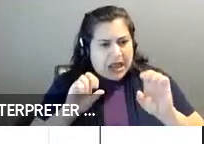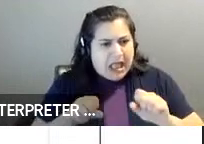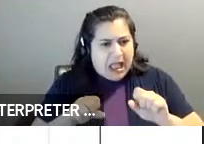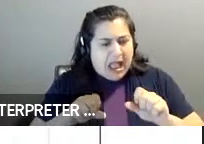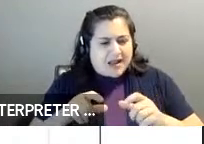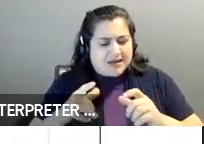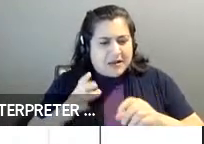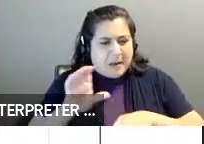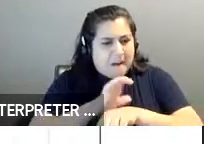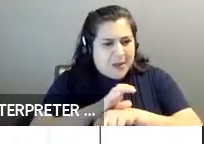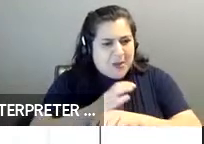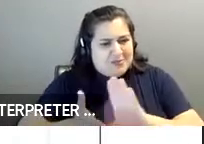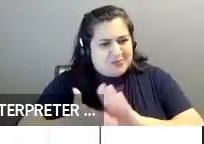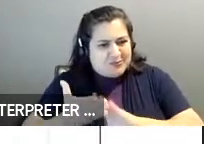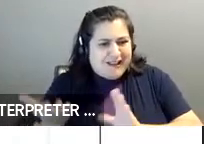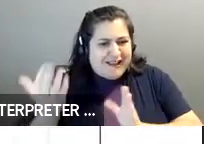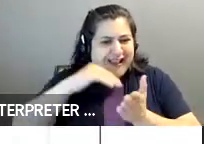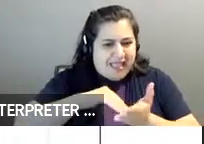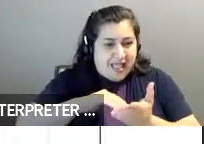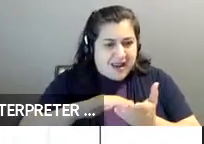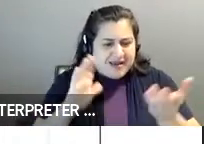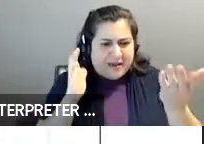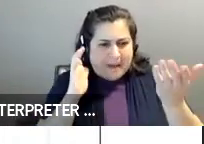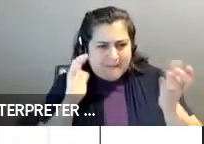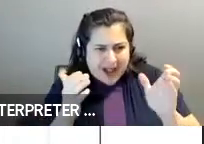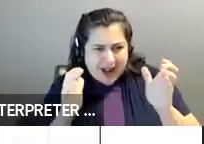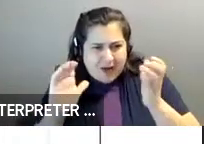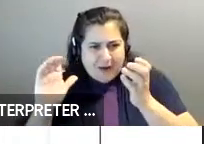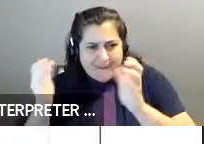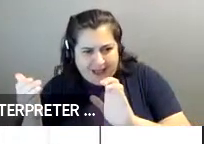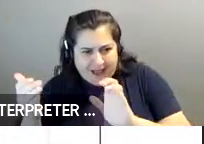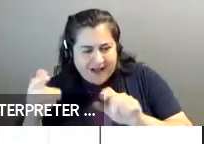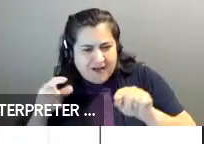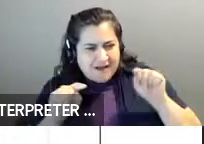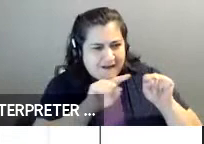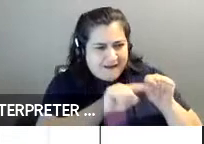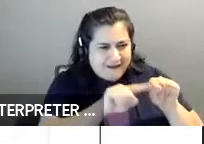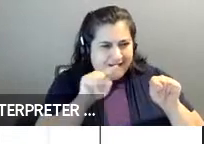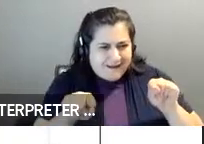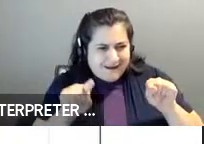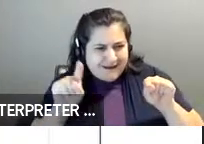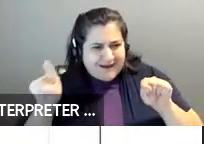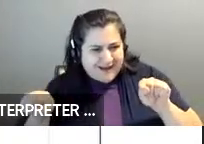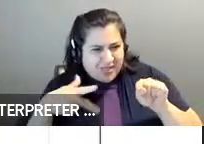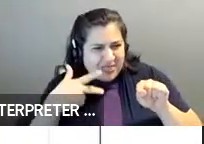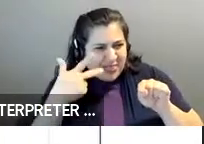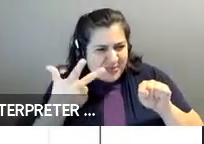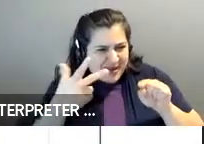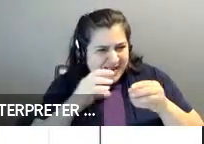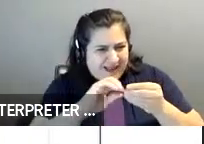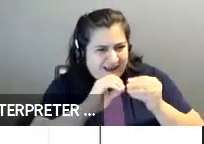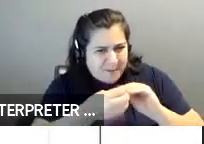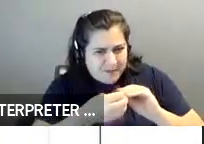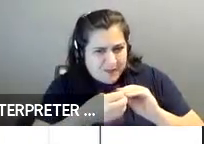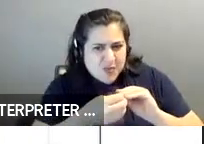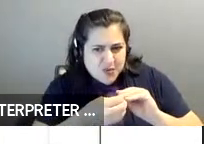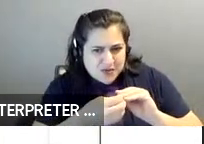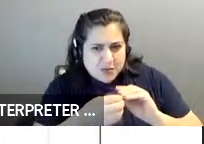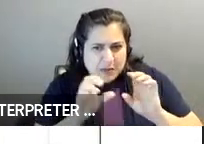three scenarios and compare the results of a potential or hypothetical increase in power wheelchair percentages.